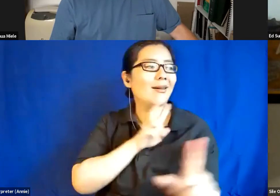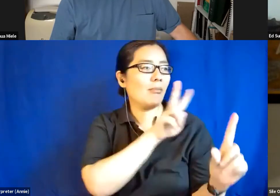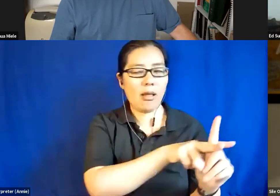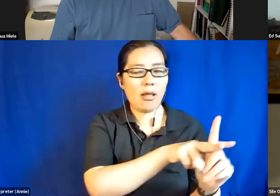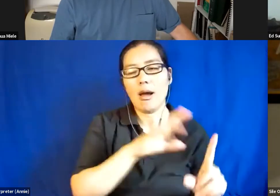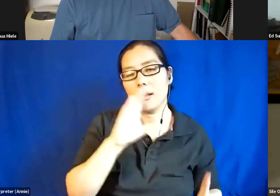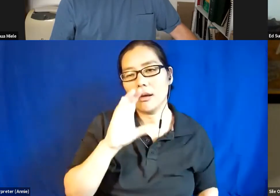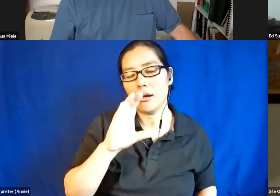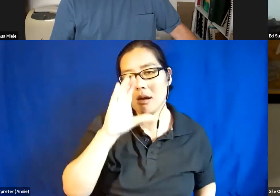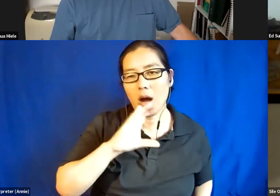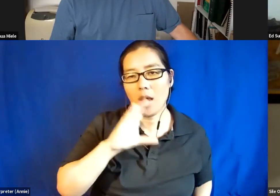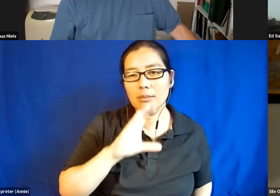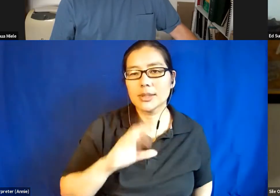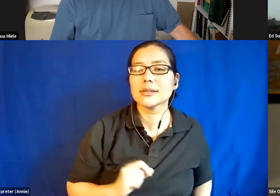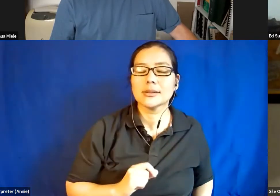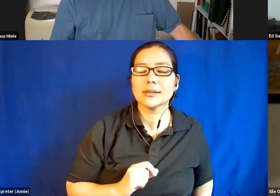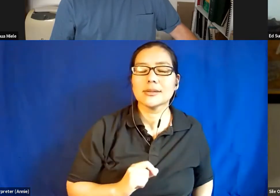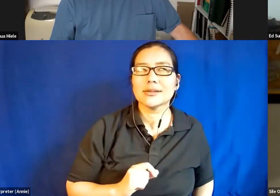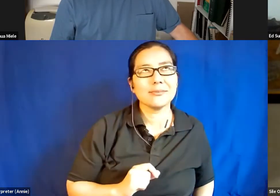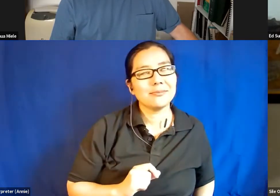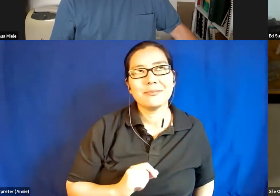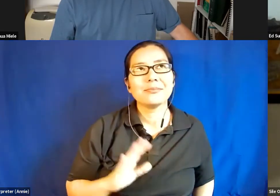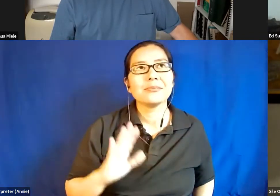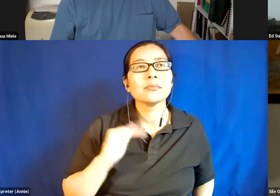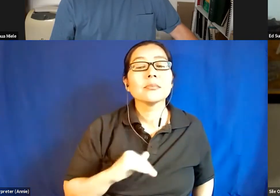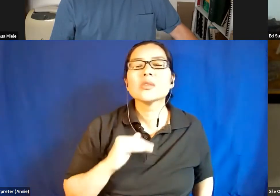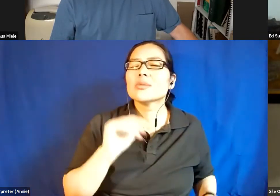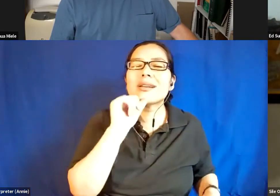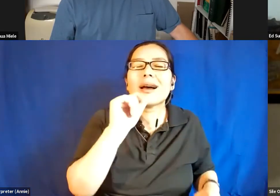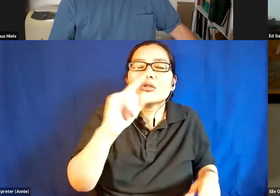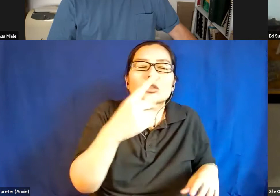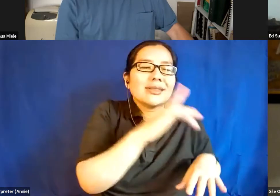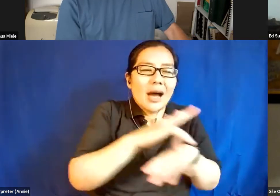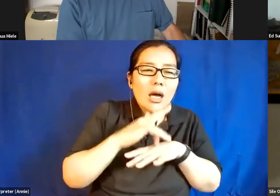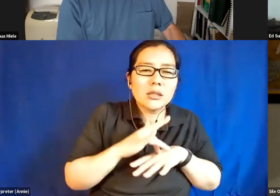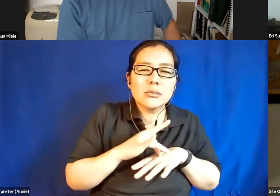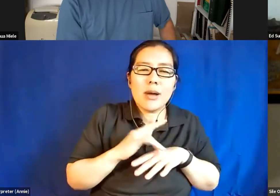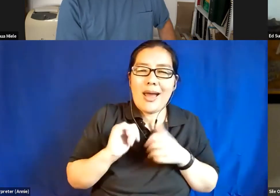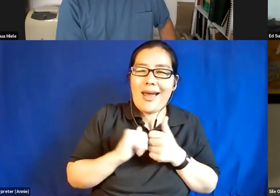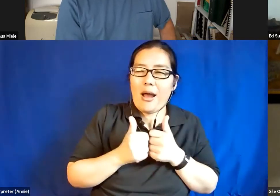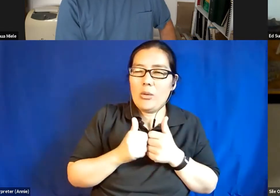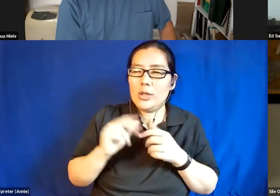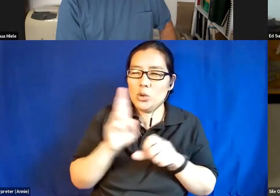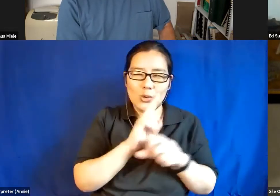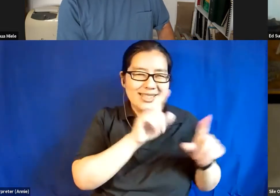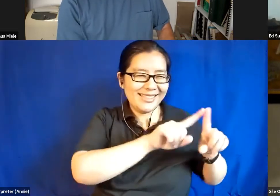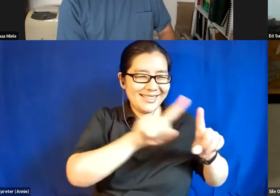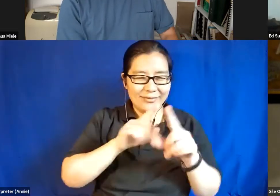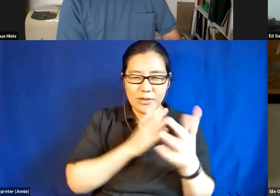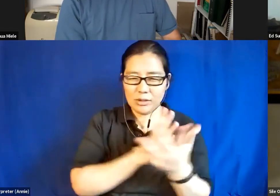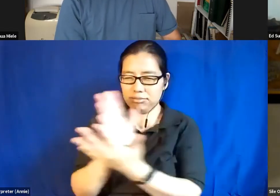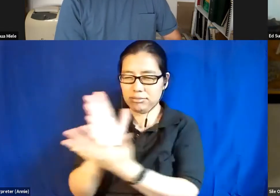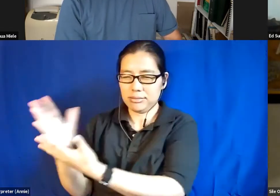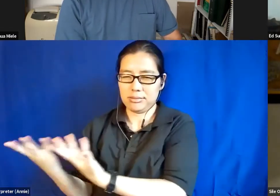about touch. How can we make these things work together? I think. >>>: Thank you.